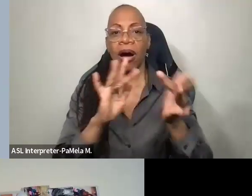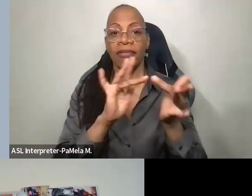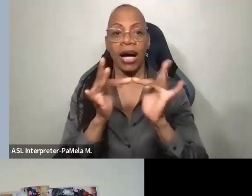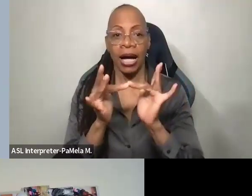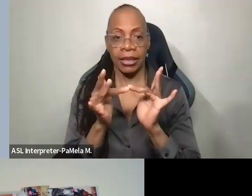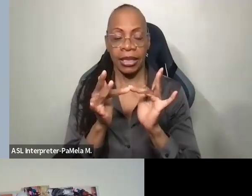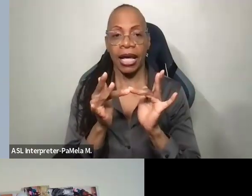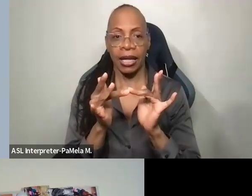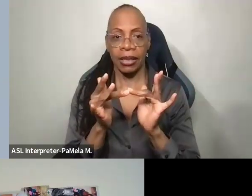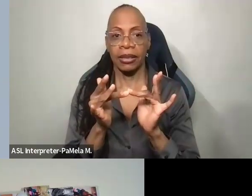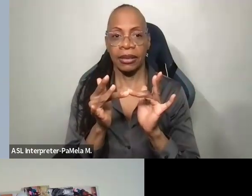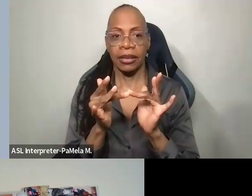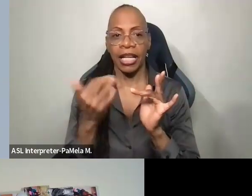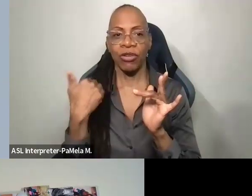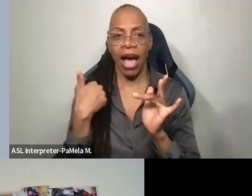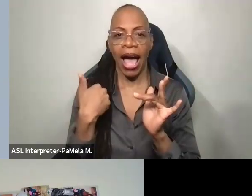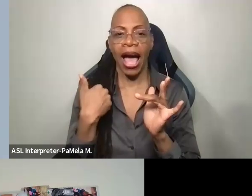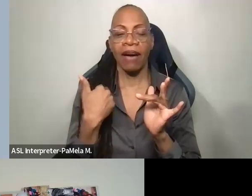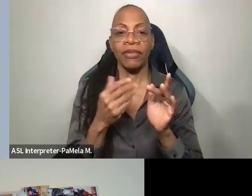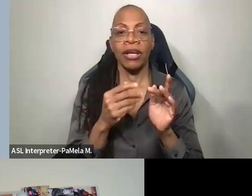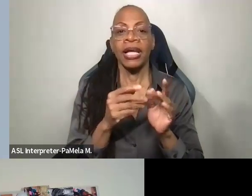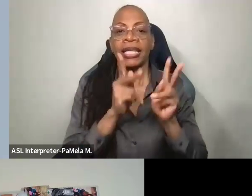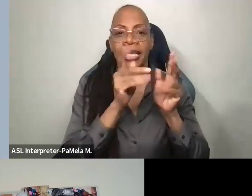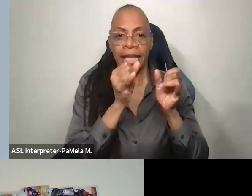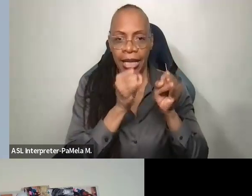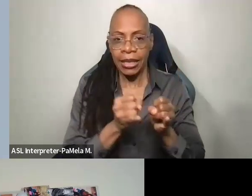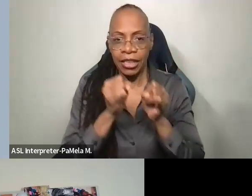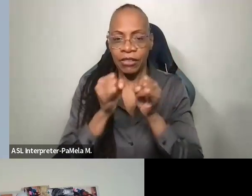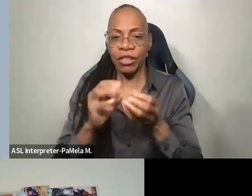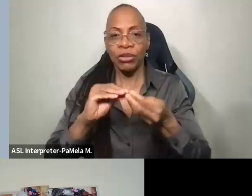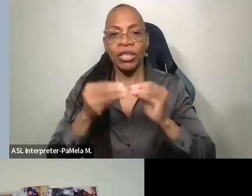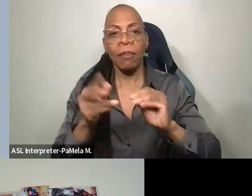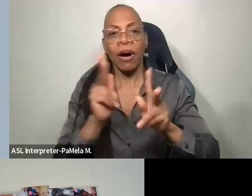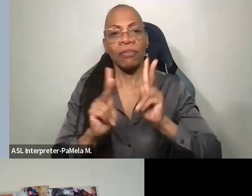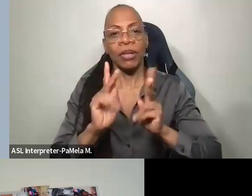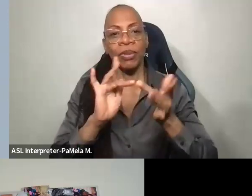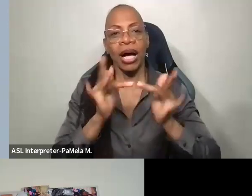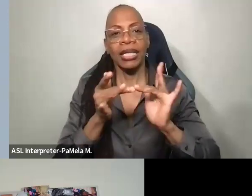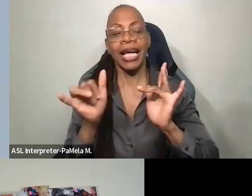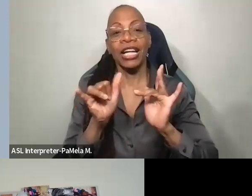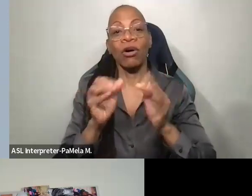so you have the individual number of people that you've contacted and then the number of contacts.